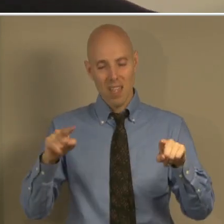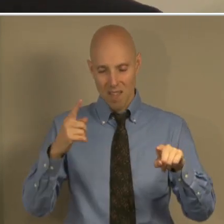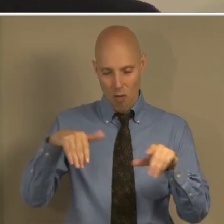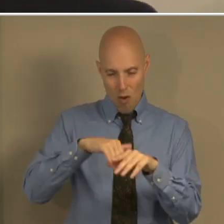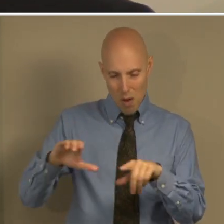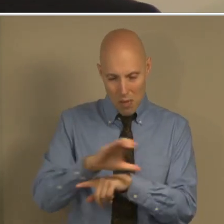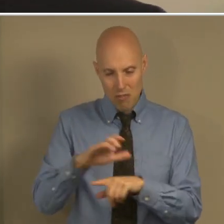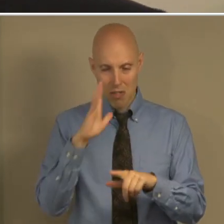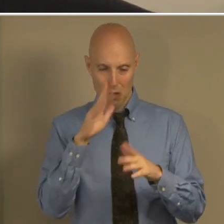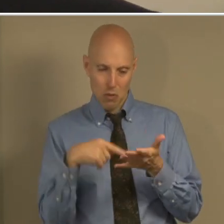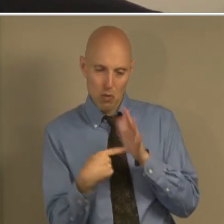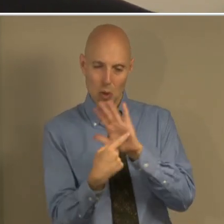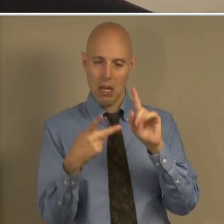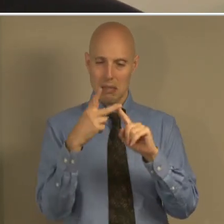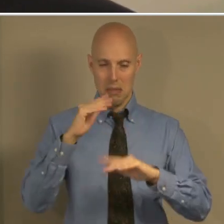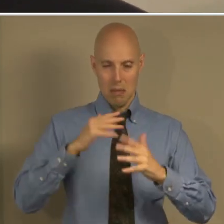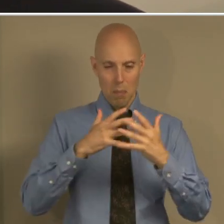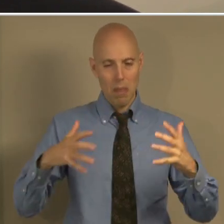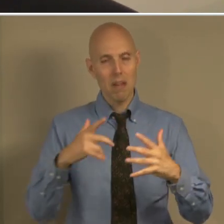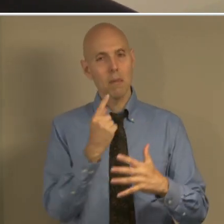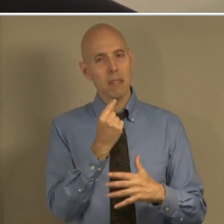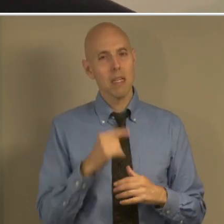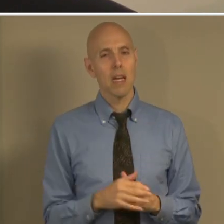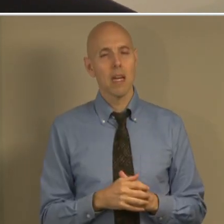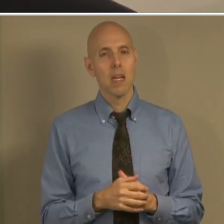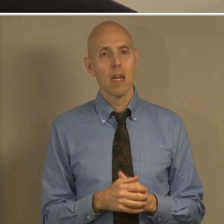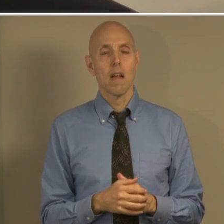showcasing, building capacity. And this is in the light of...